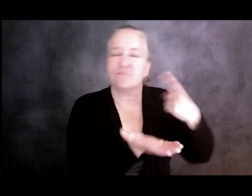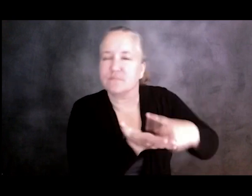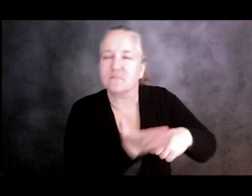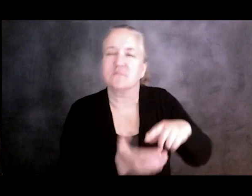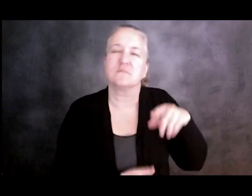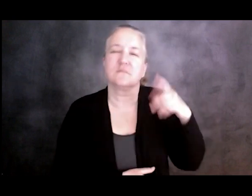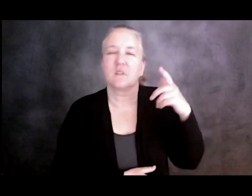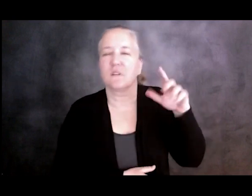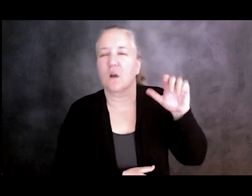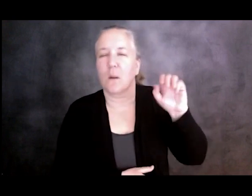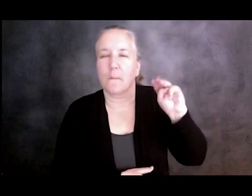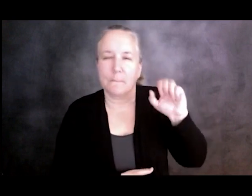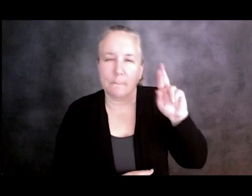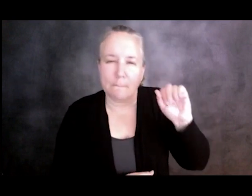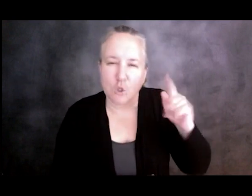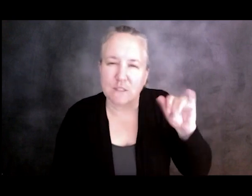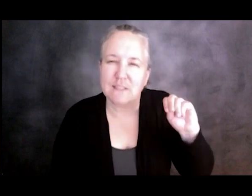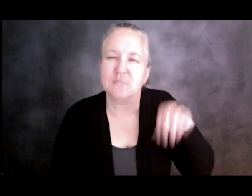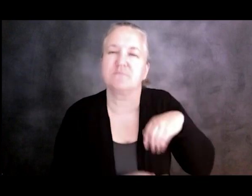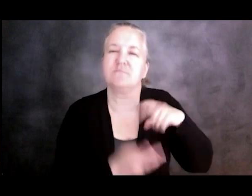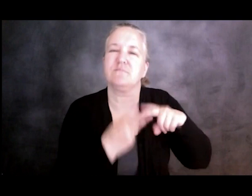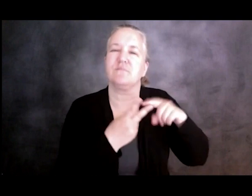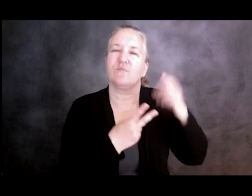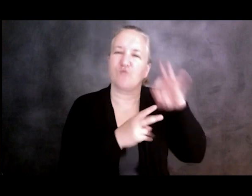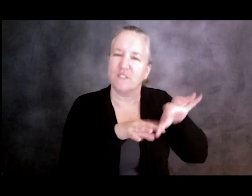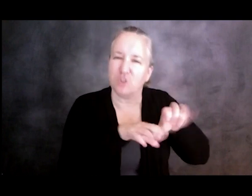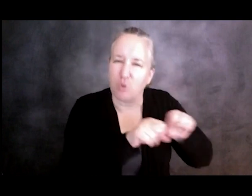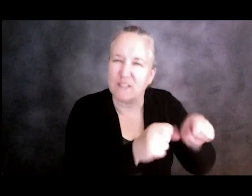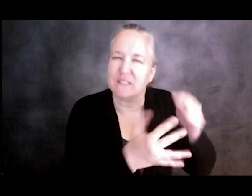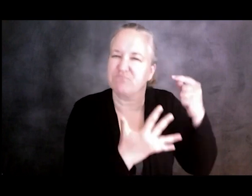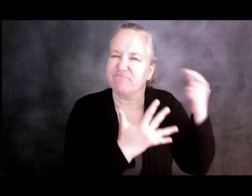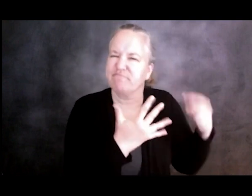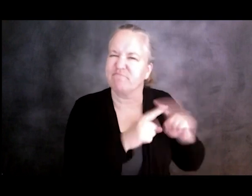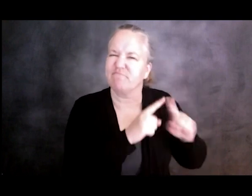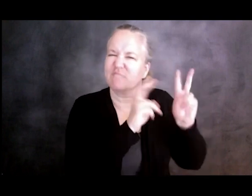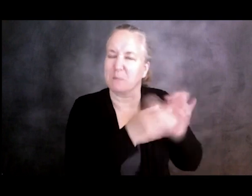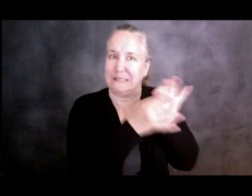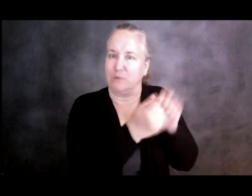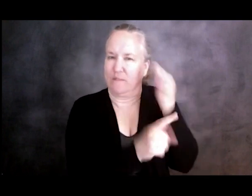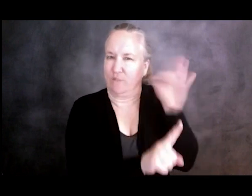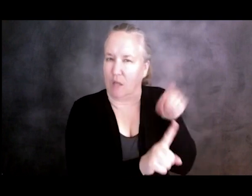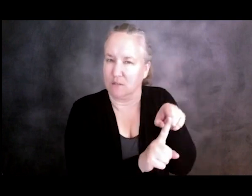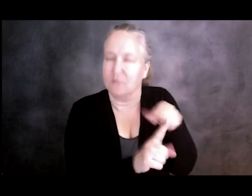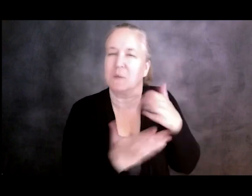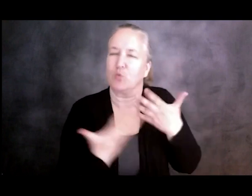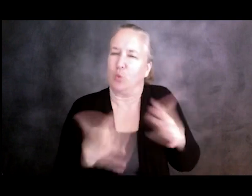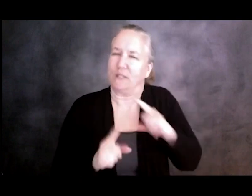and most importantly, post-colonial thinkers writing in French. And so to think of-- I mean, you've kind of answered this already, but the space